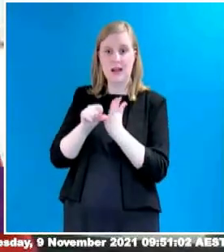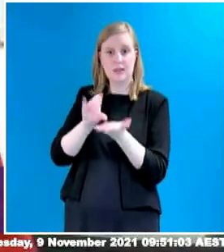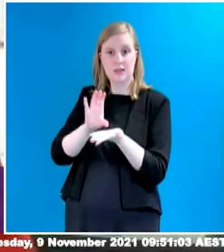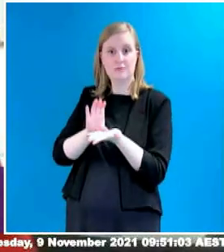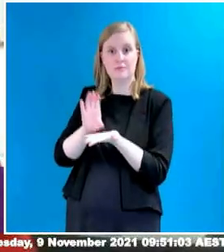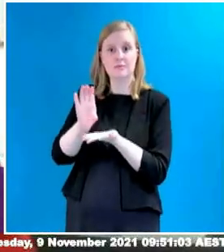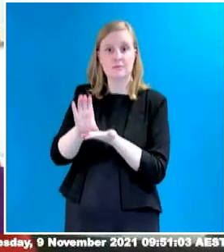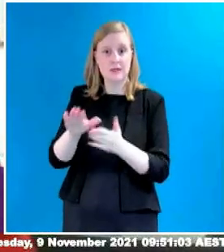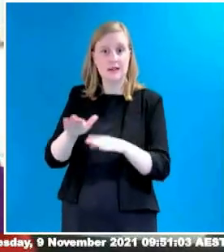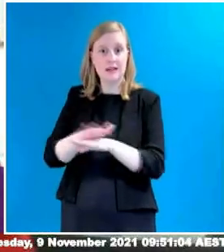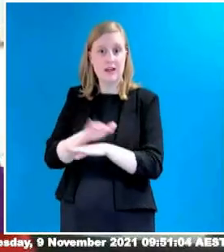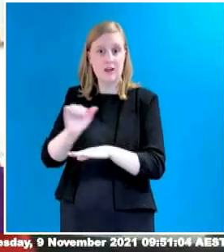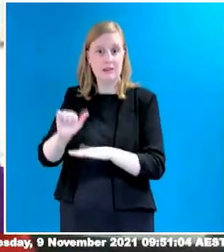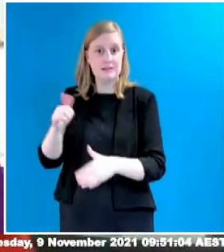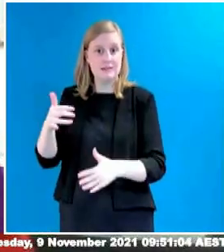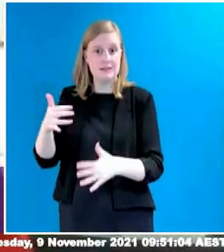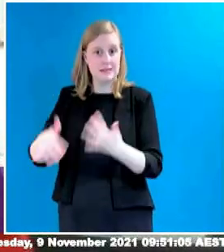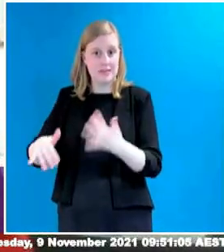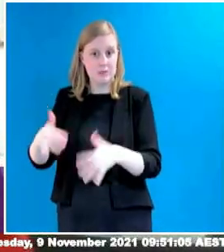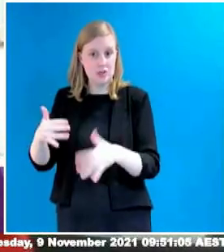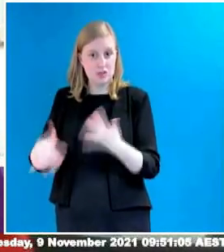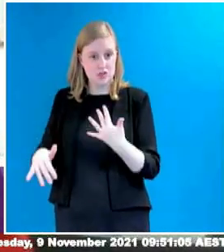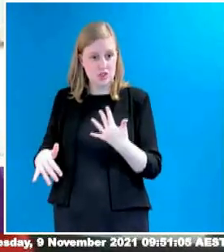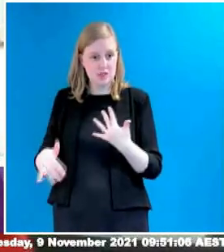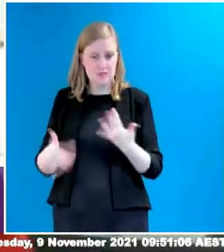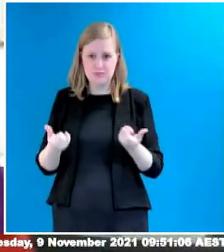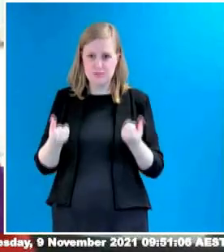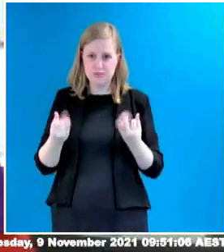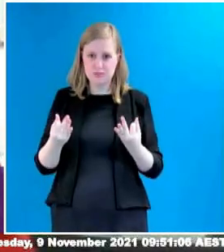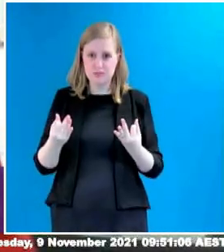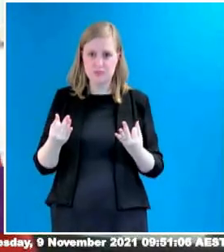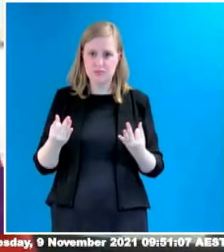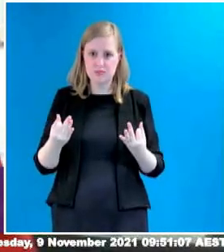I think it has contributed to a reluctance of the profession, and